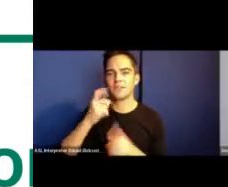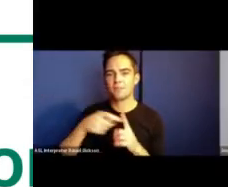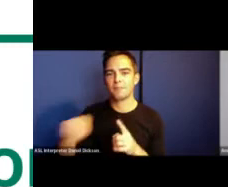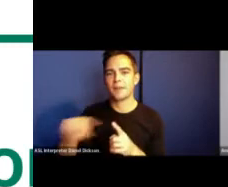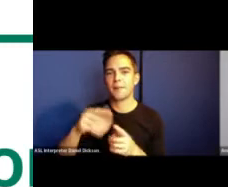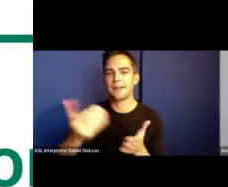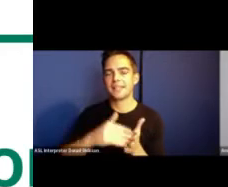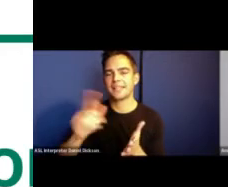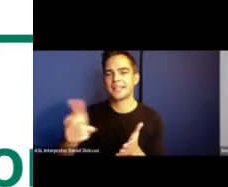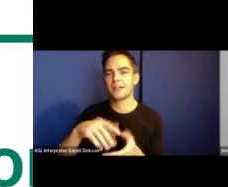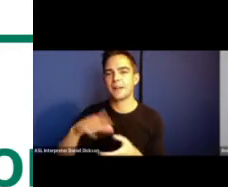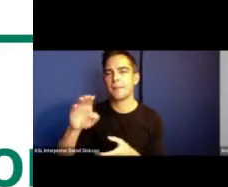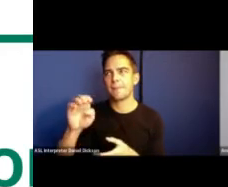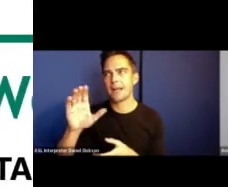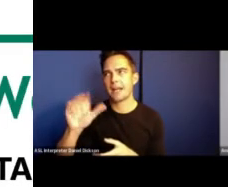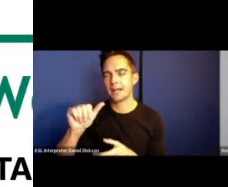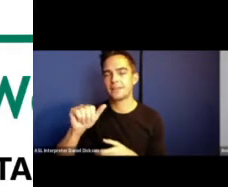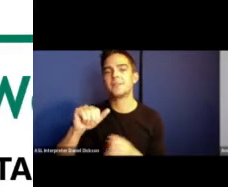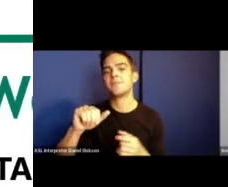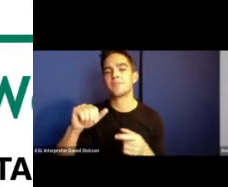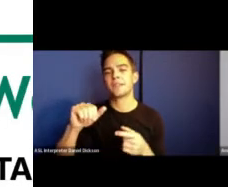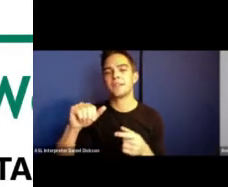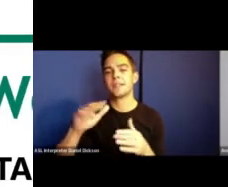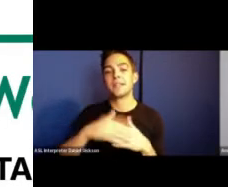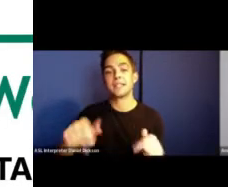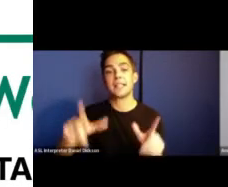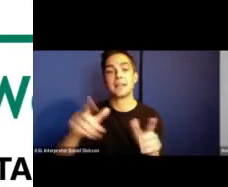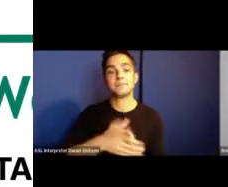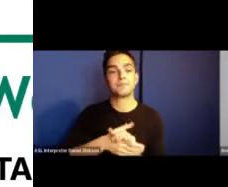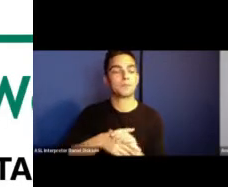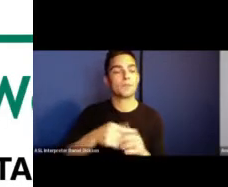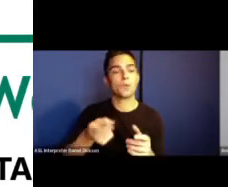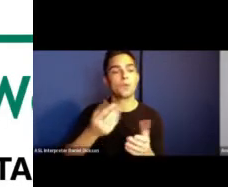go to the next slide, please. So one of the things that we did